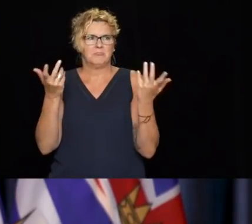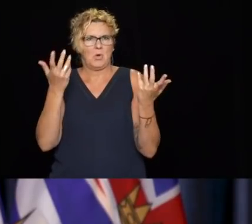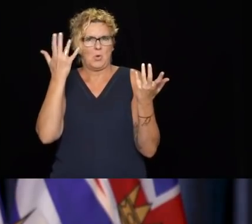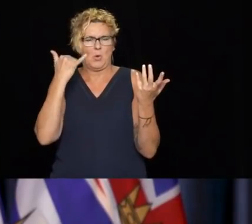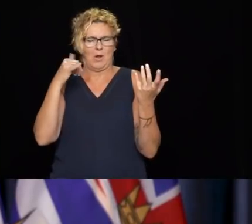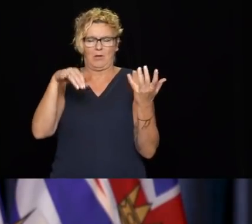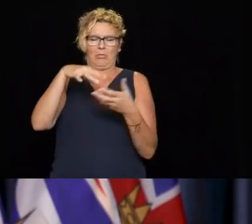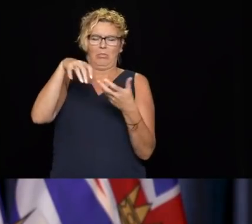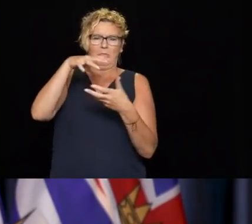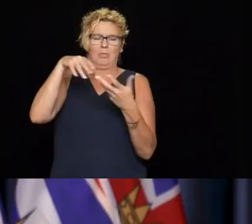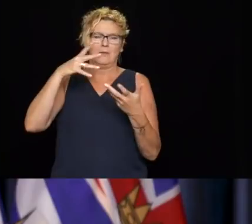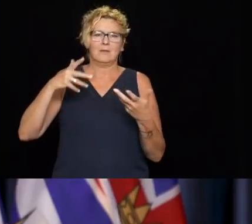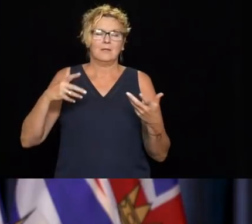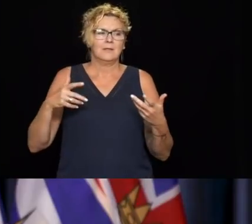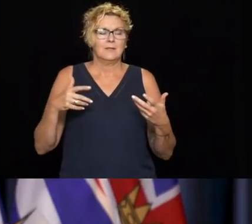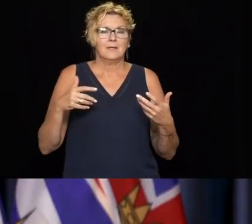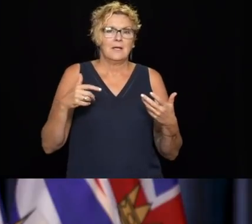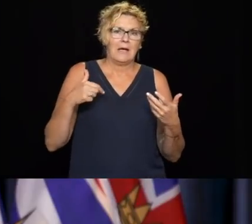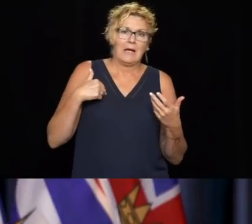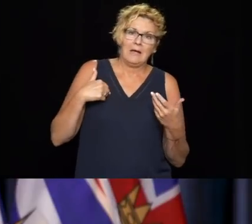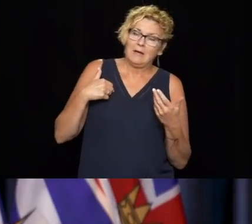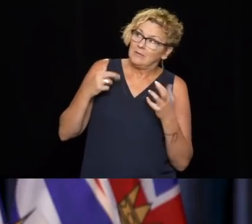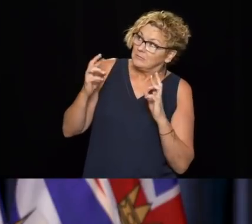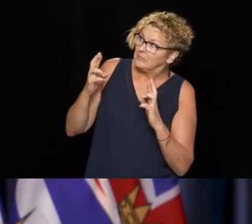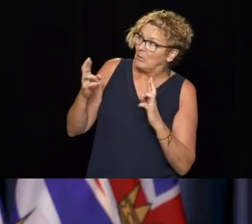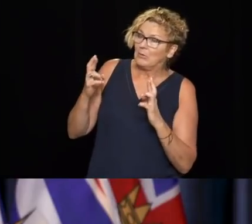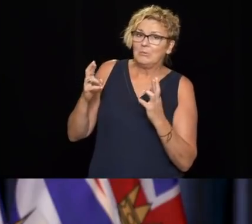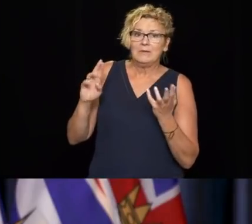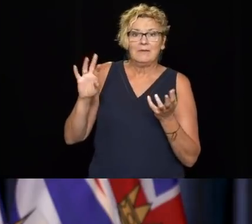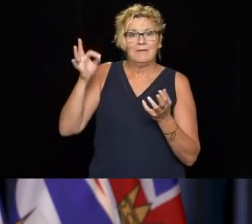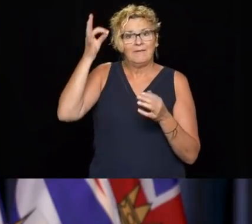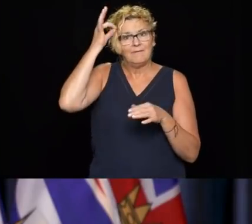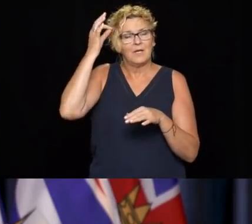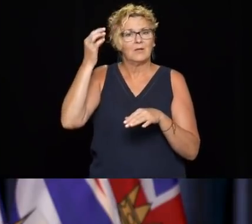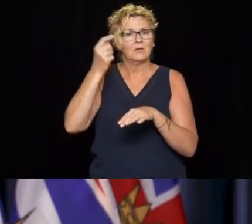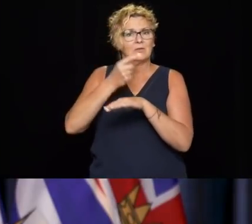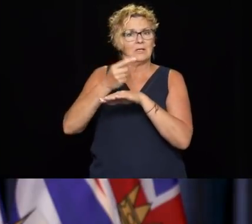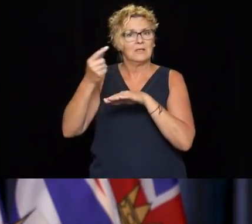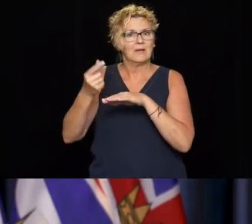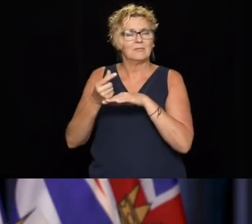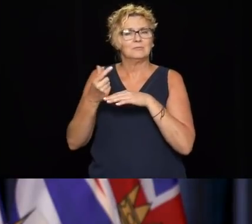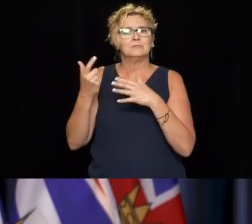mystery to me, this is a largely federal responsibility and I know that I spoken directly